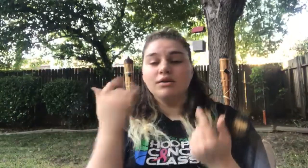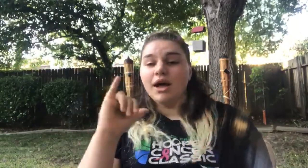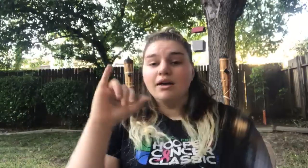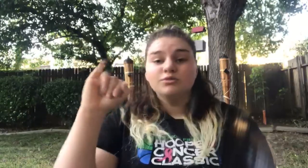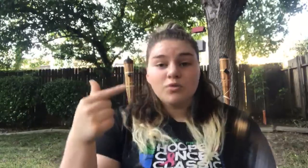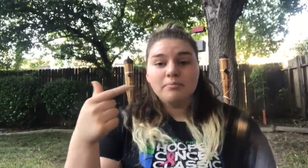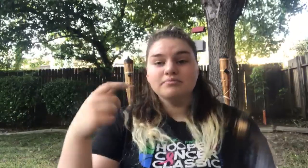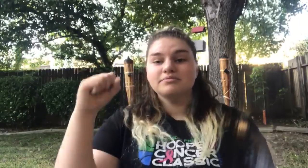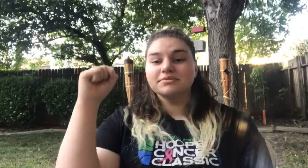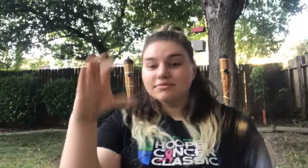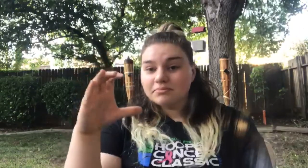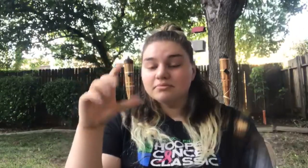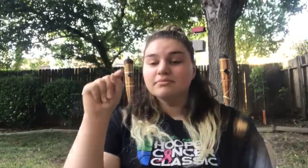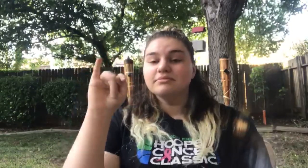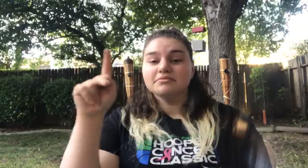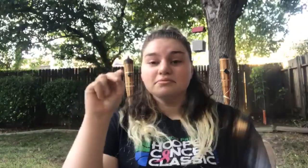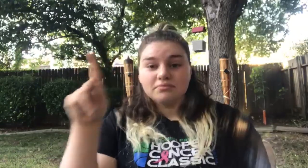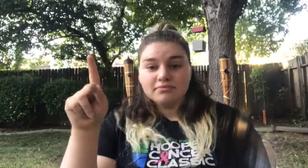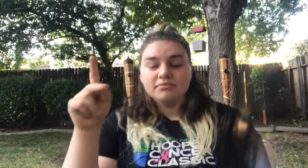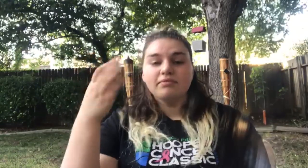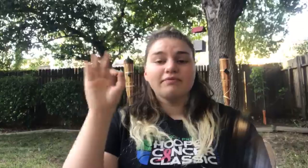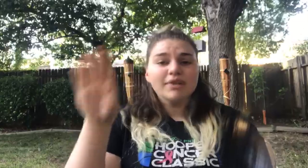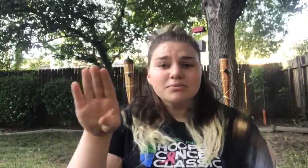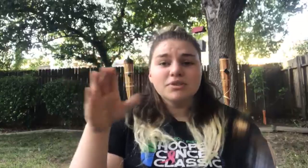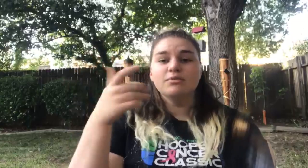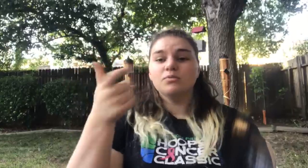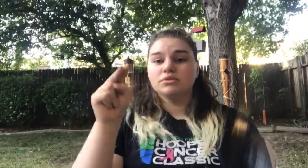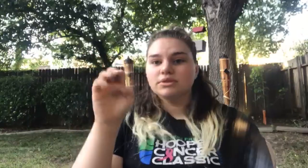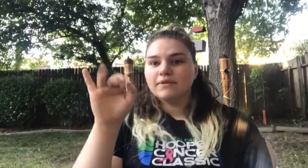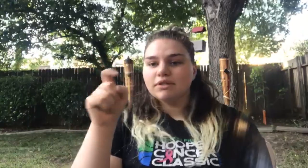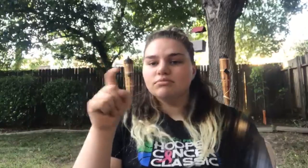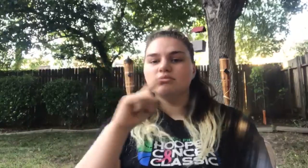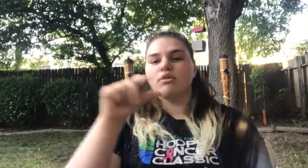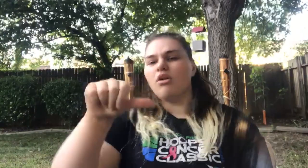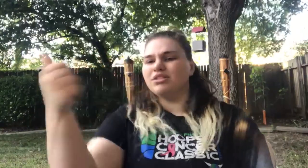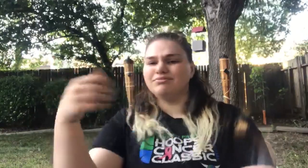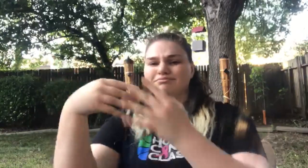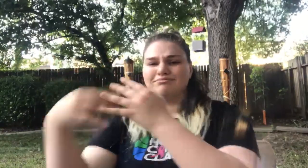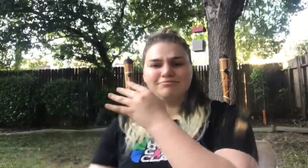For example, Instagram, Snapchat, TikTok, Facebook, watch Netflix, or etc.